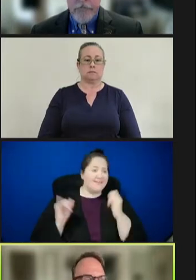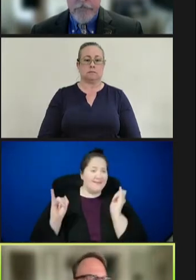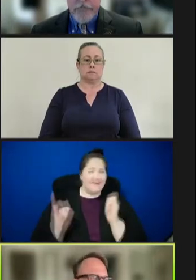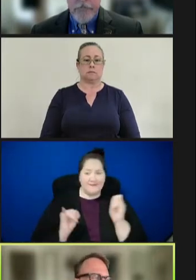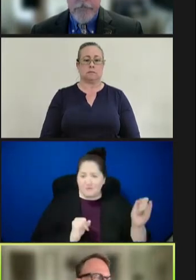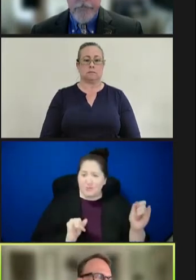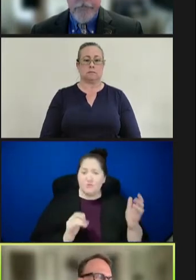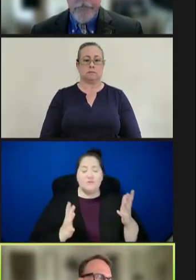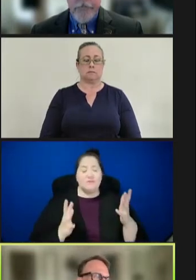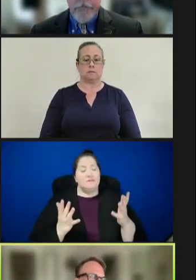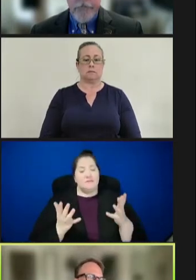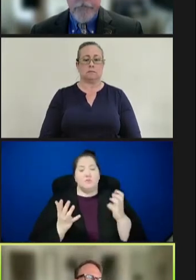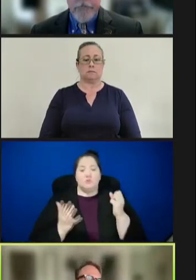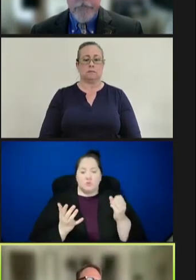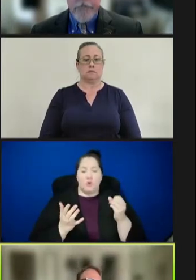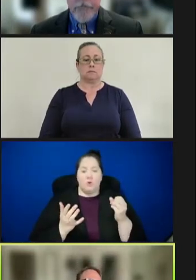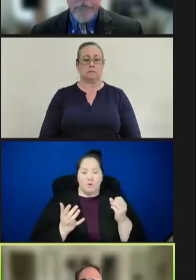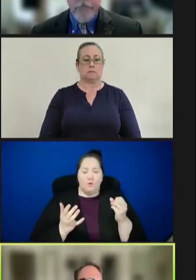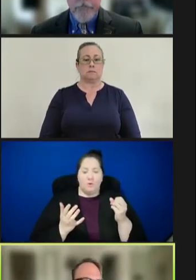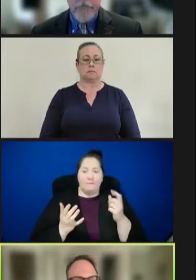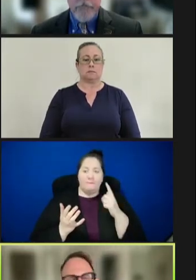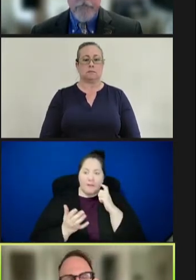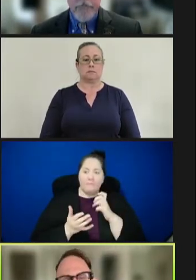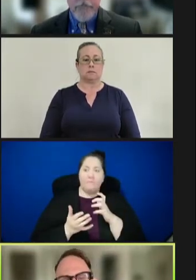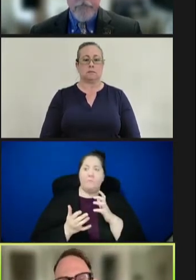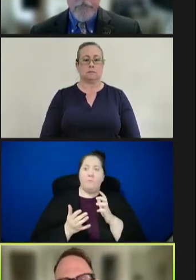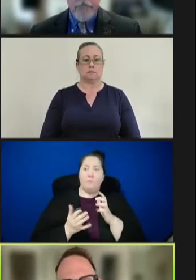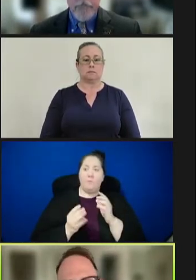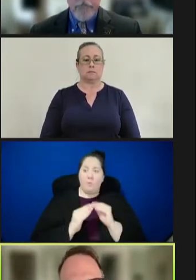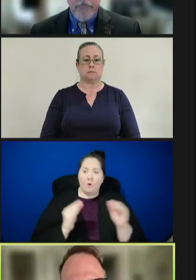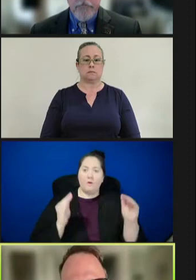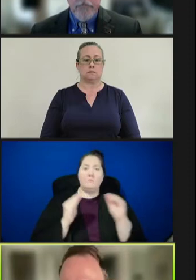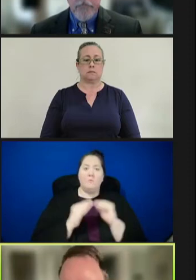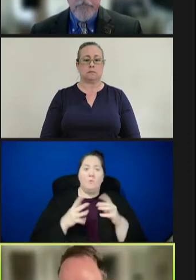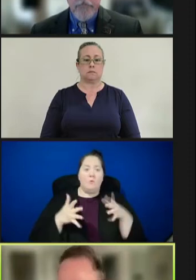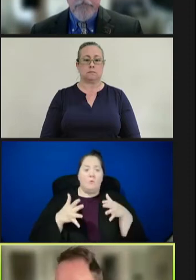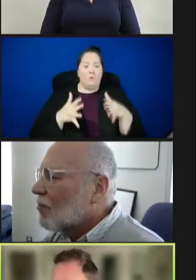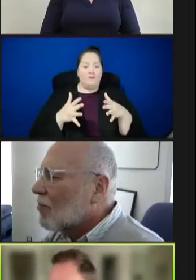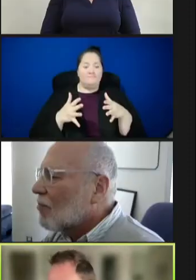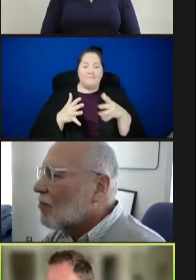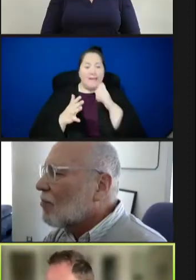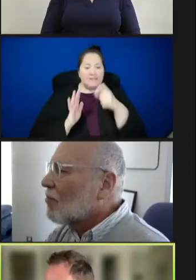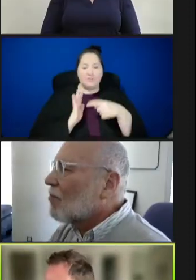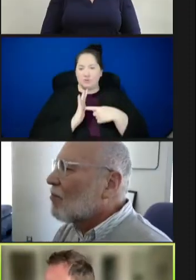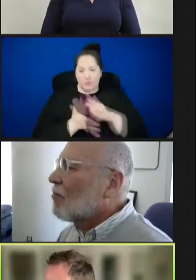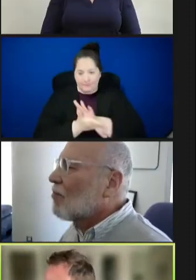And so, there's becoming more and more ways, I didn't show the papers, but where you can